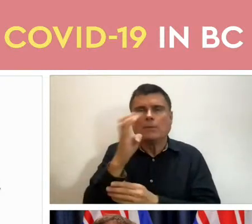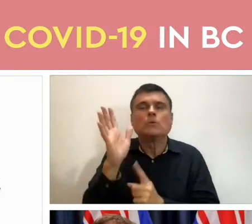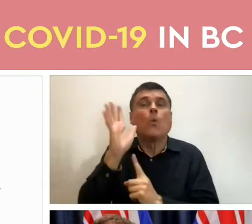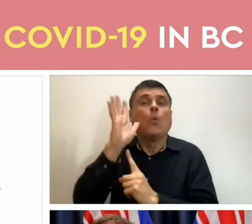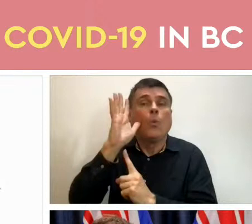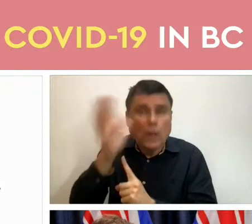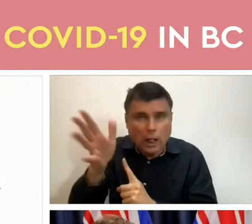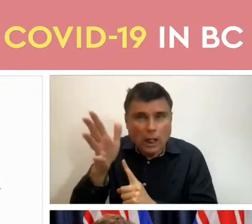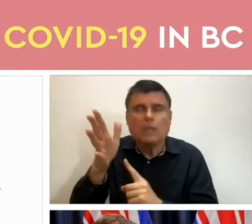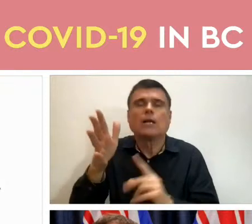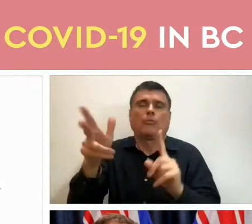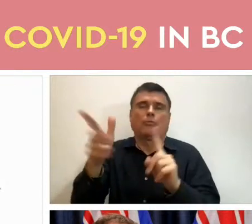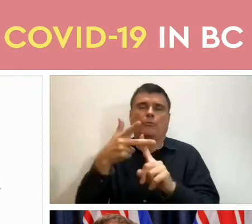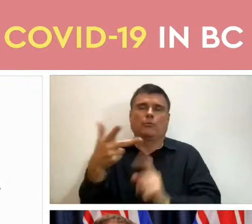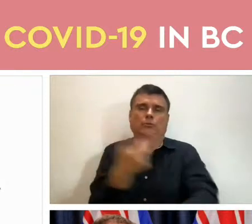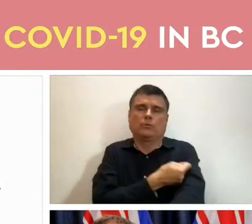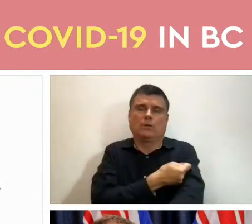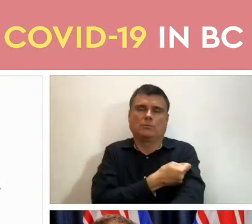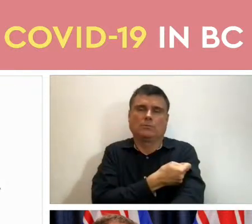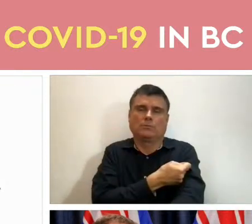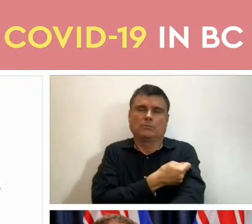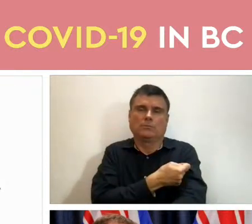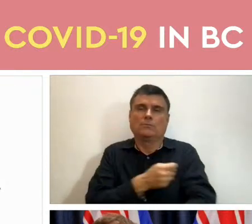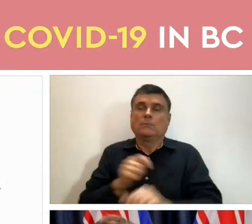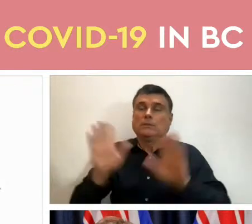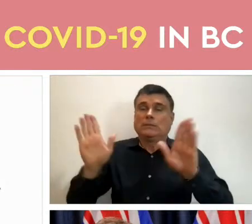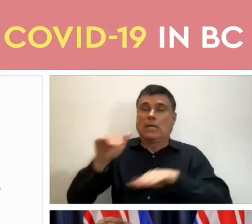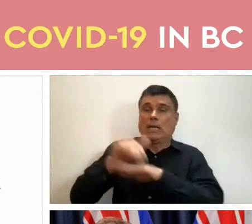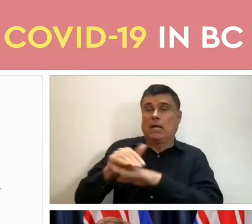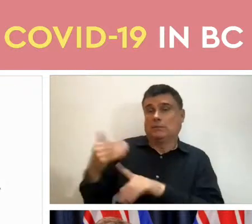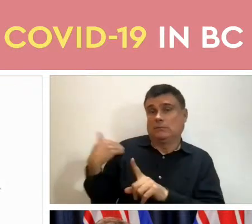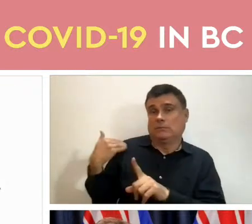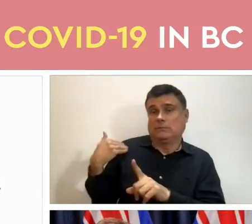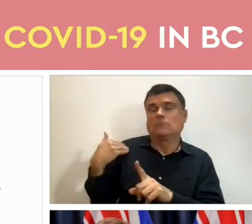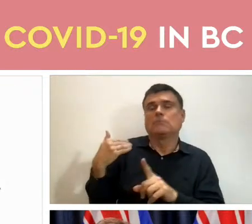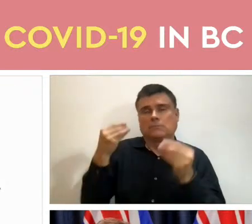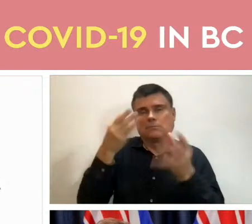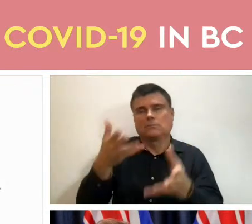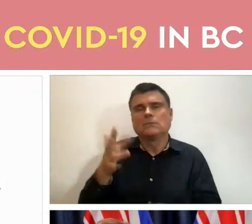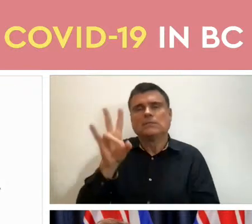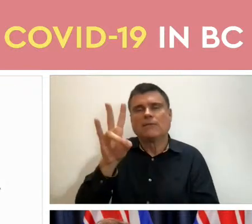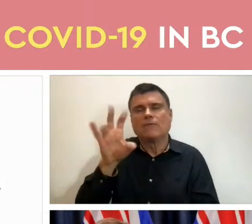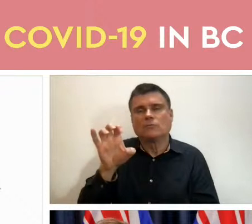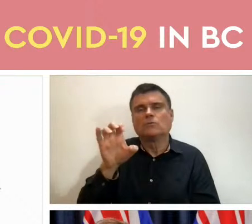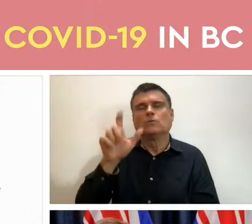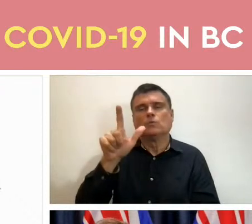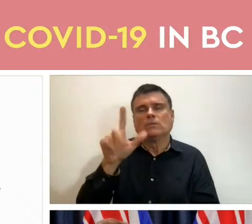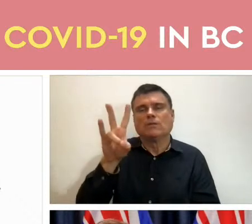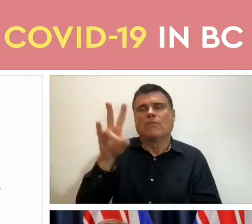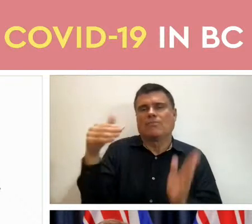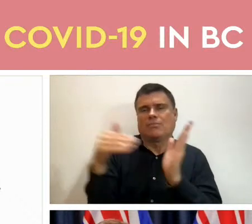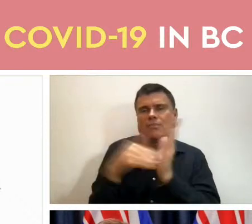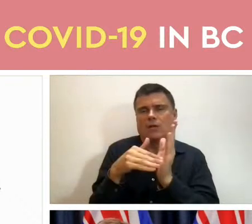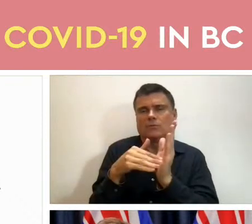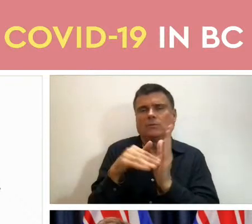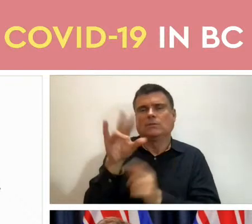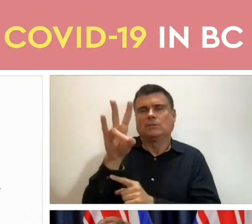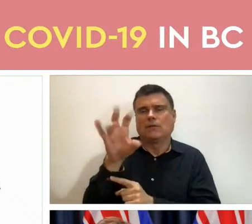Sunday night, 727,761 booster or third doses have been